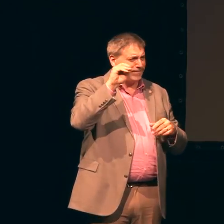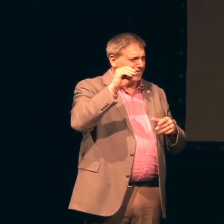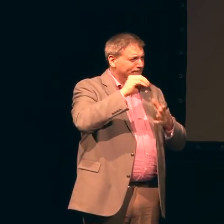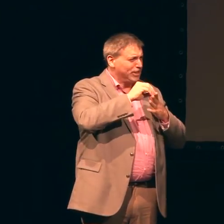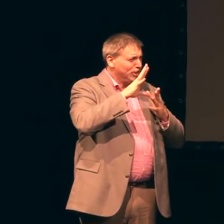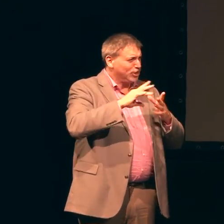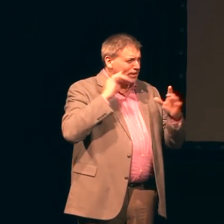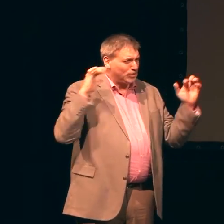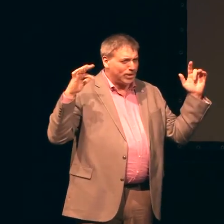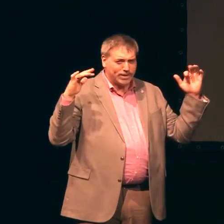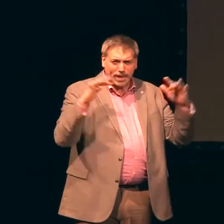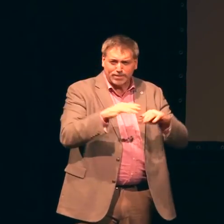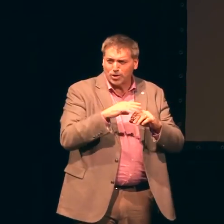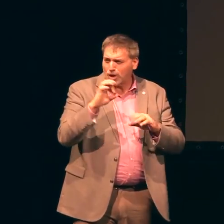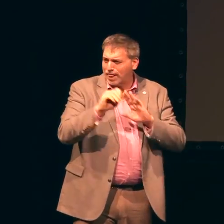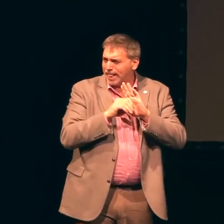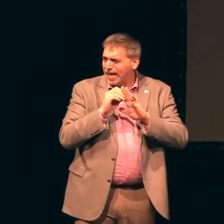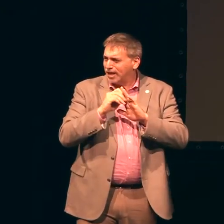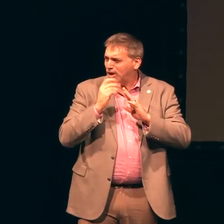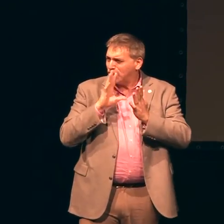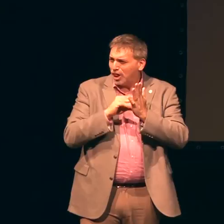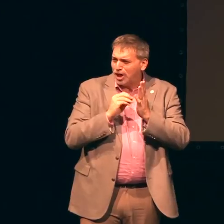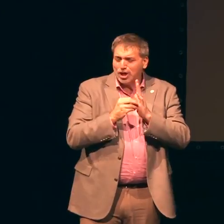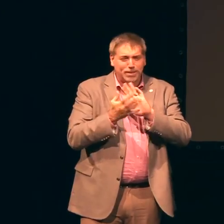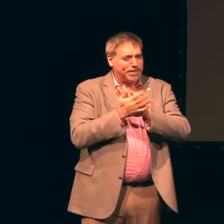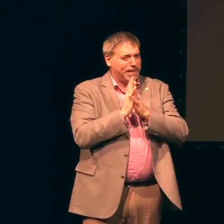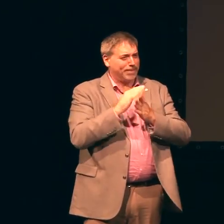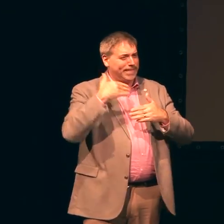we believe over 150 students are attending and